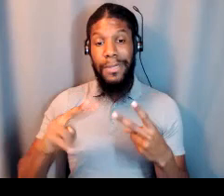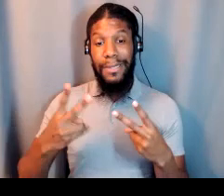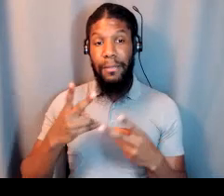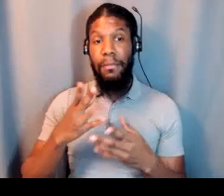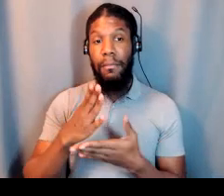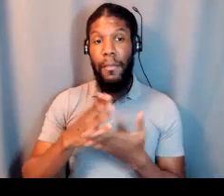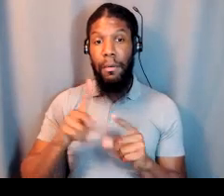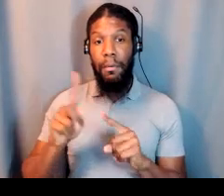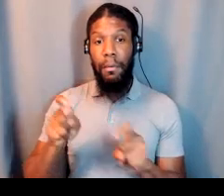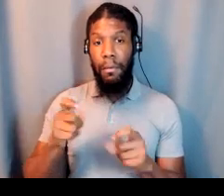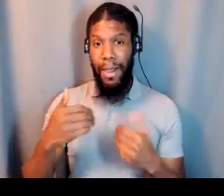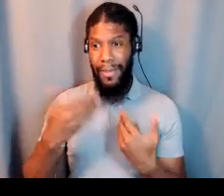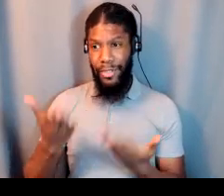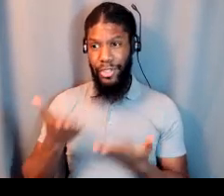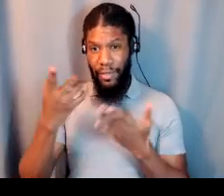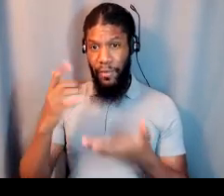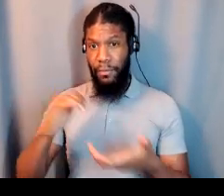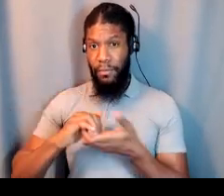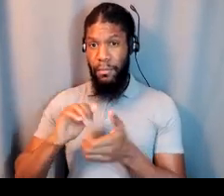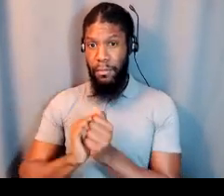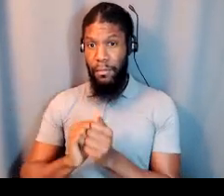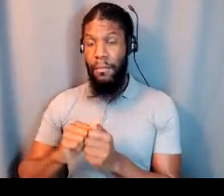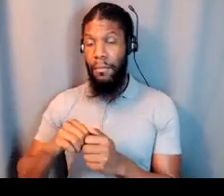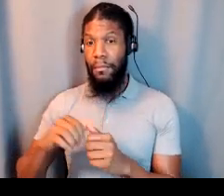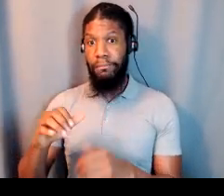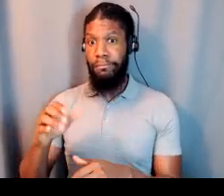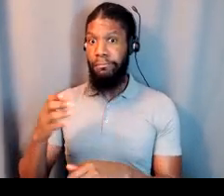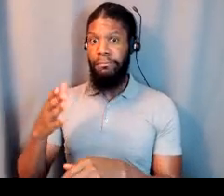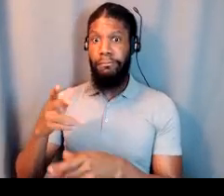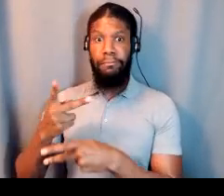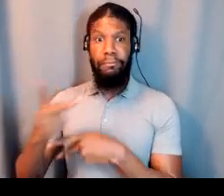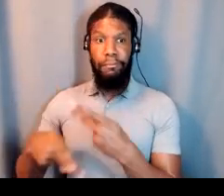"to expand views on language "and encourage embracing difference